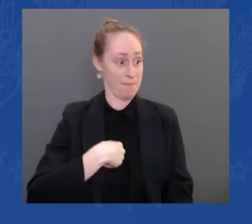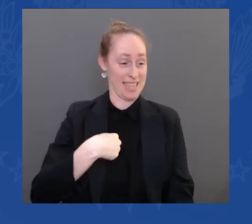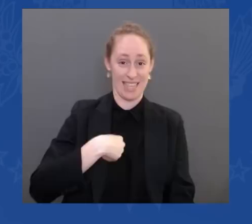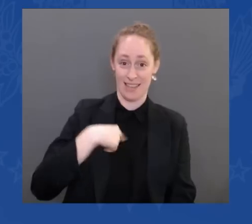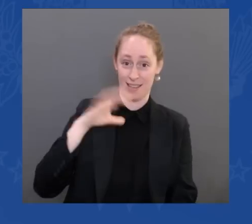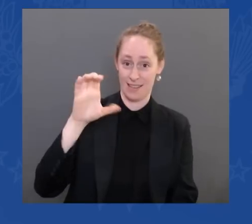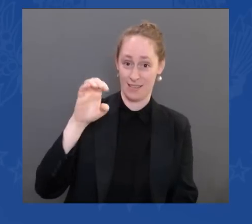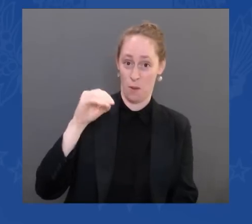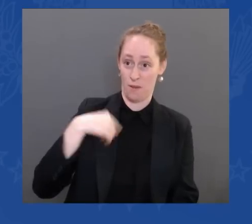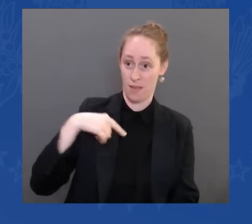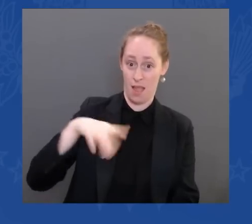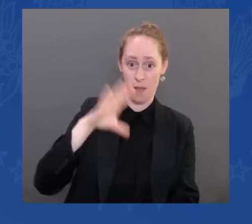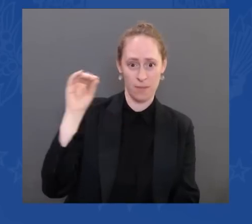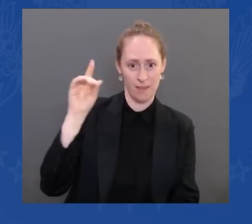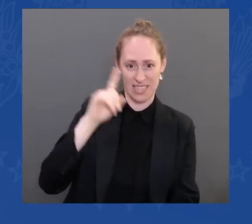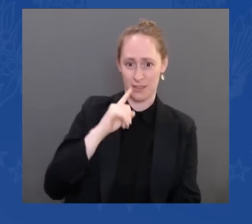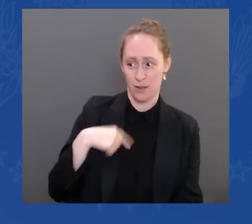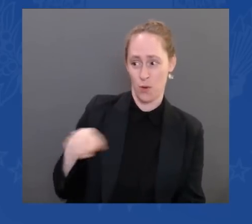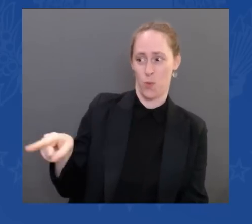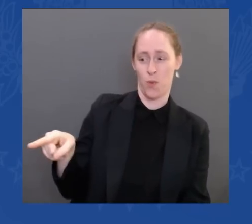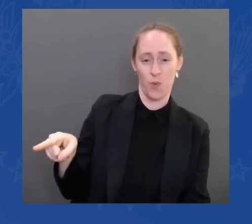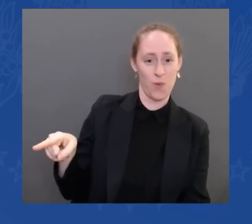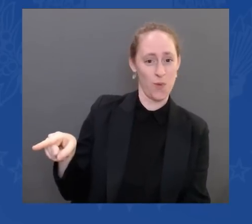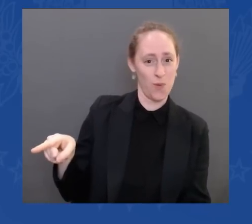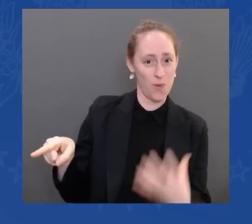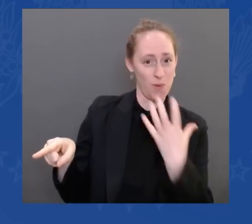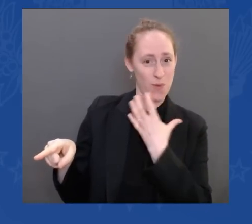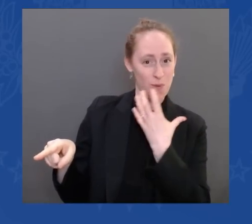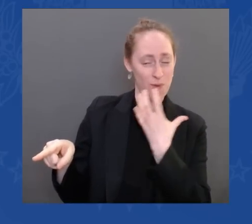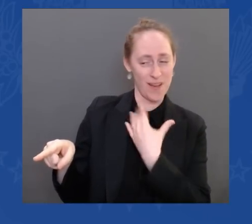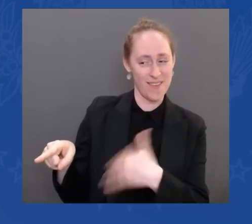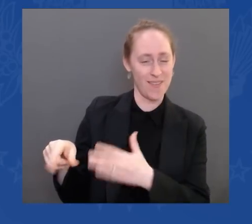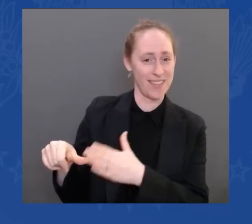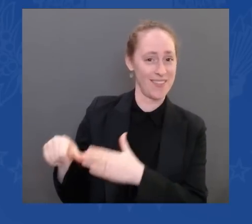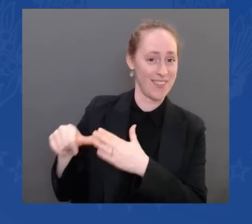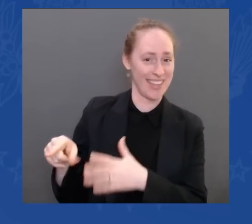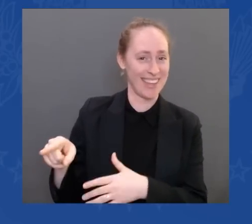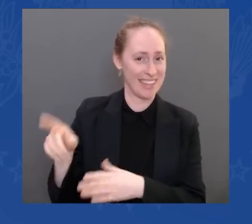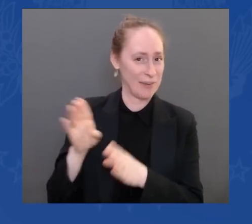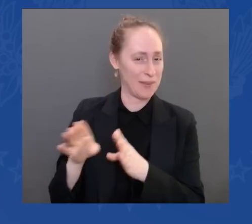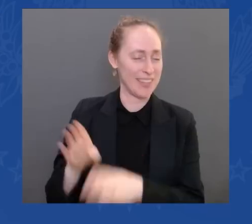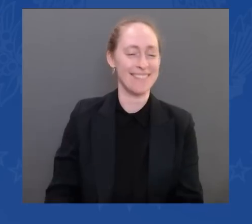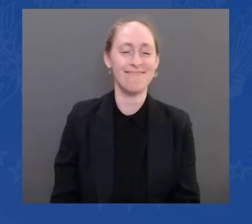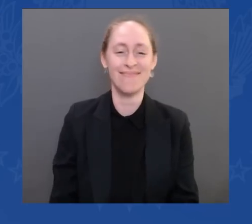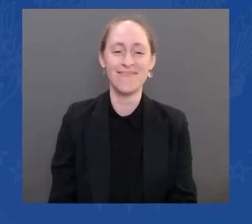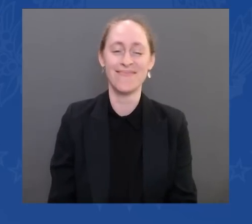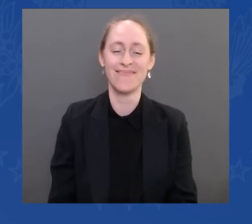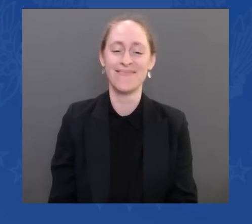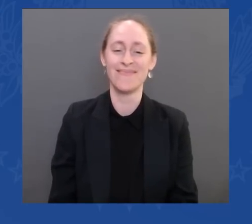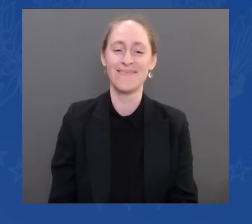Well, good afternoon, everybody. And thank you, Jim, for the invitation to be here today and, Linda, for the warm welcome today.